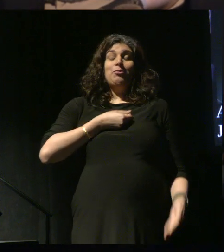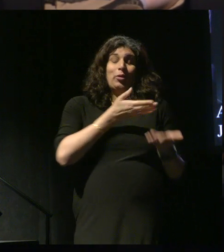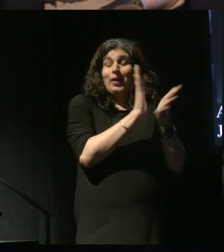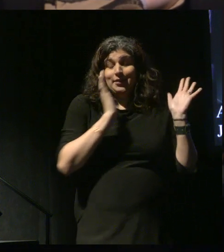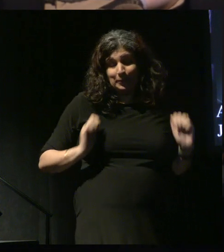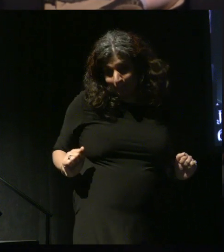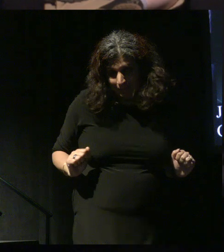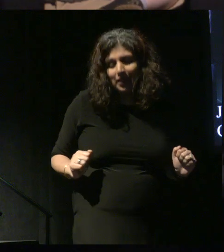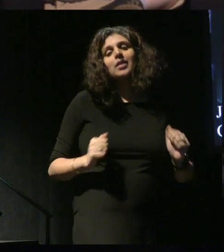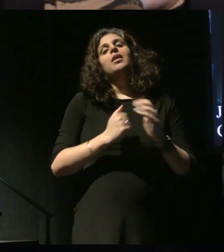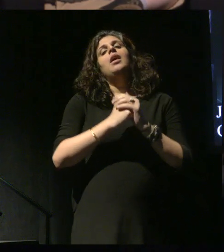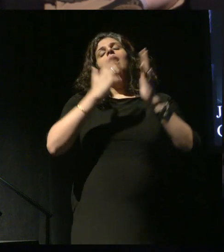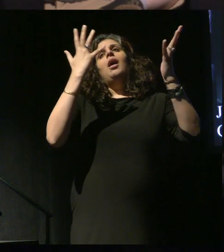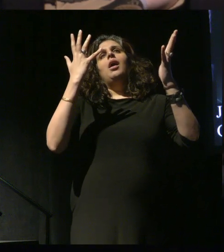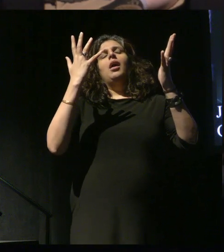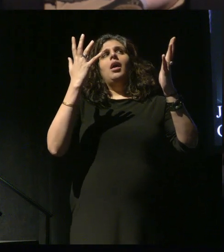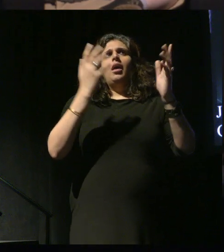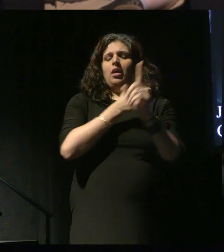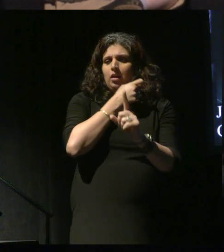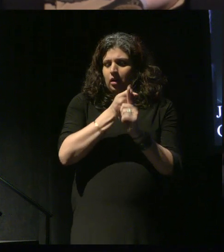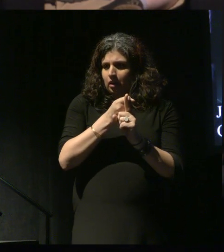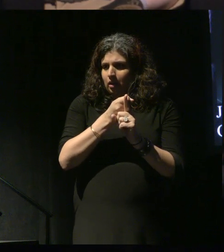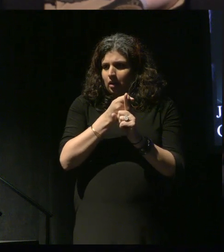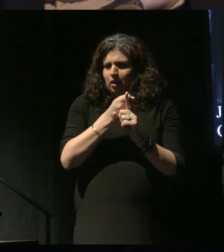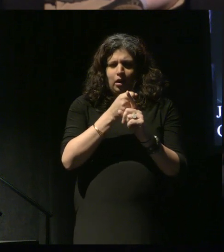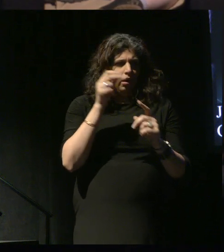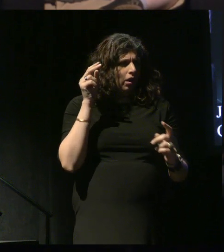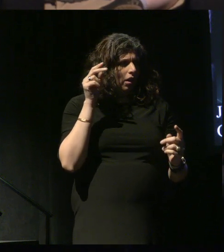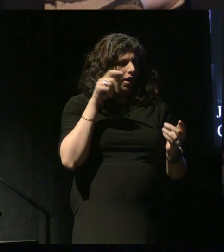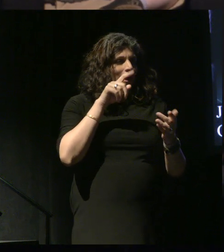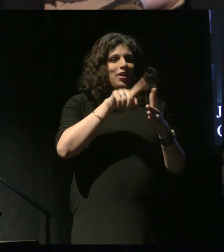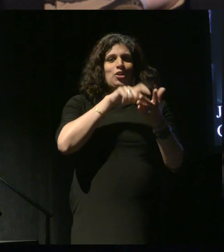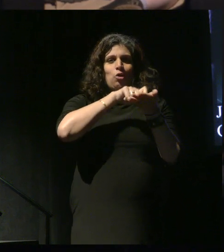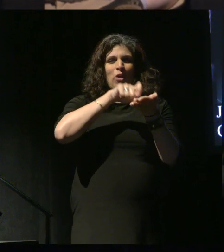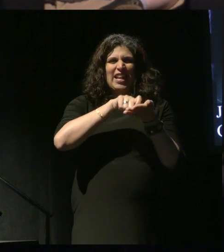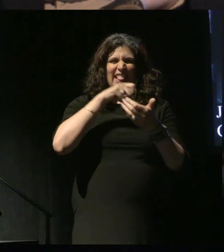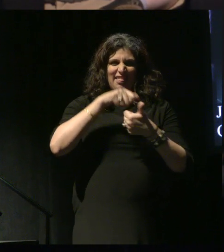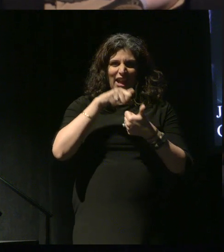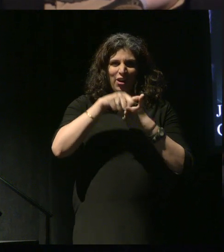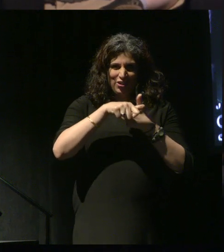And all of a sudden, you know I started writing these letters and I actually didn't think